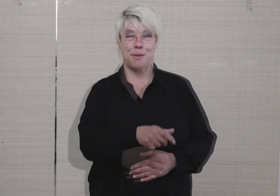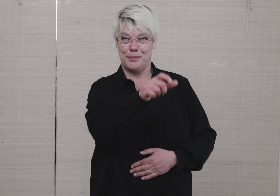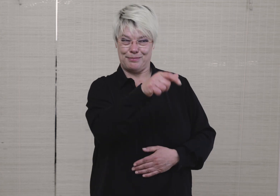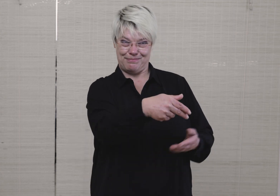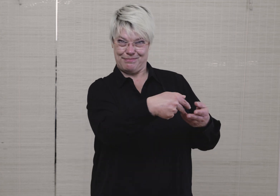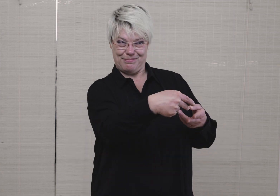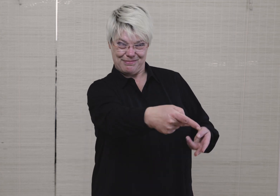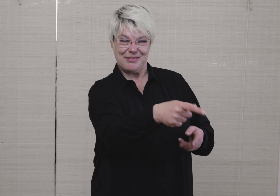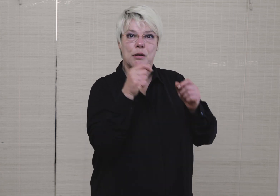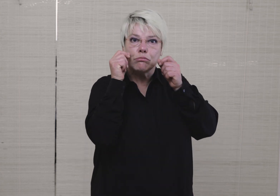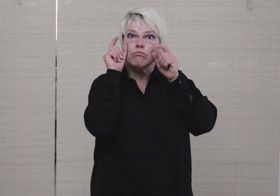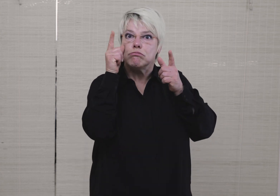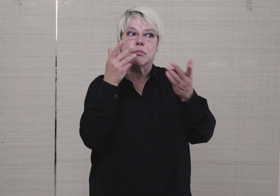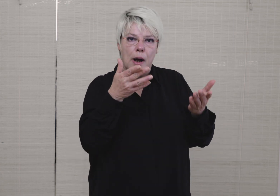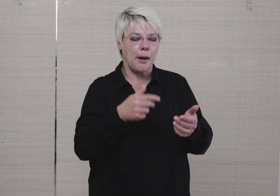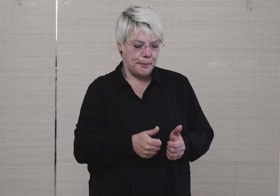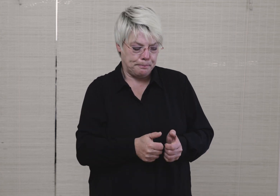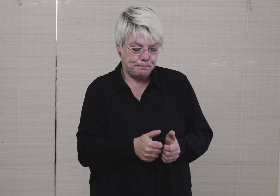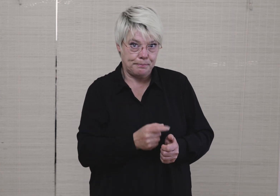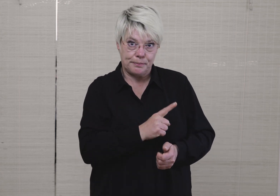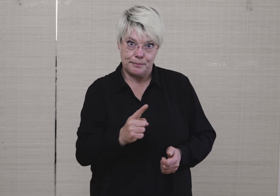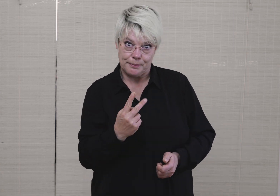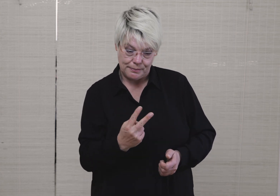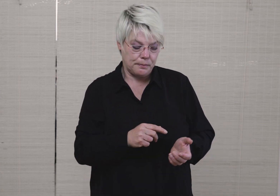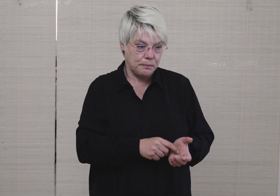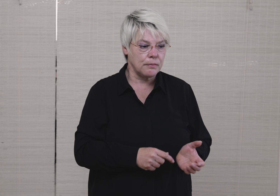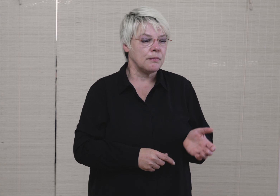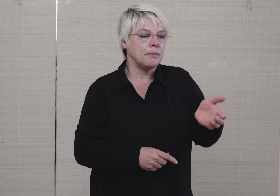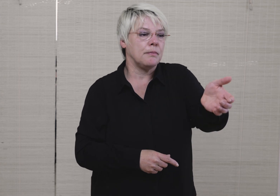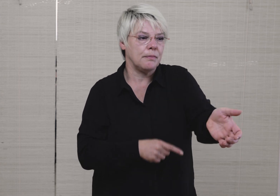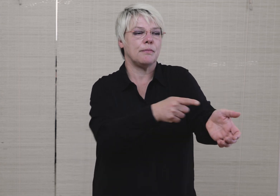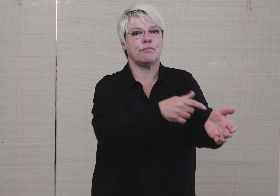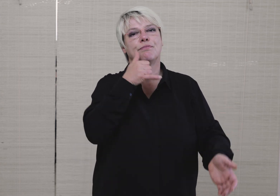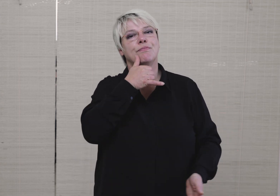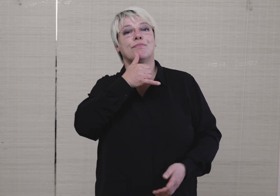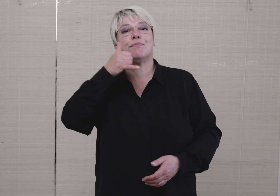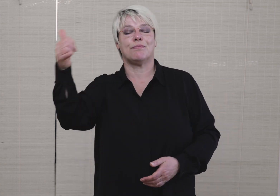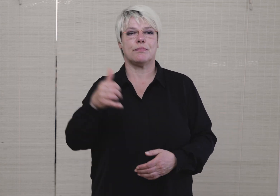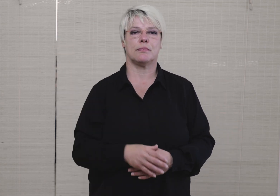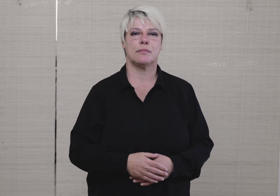If the injured is conscious and can talk you can type on your phone 112 and give it to them to call.